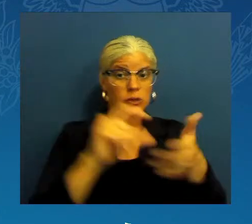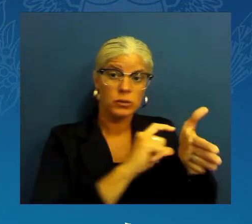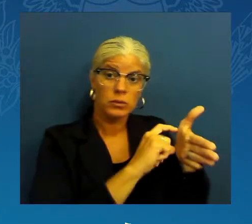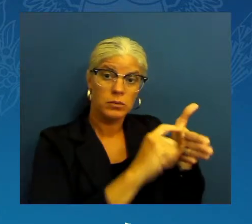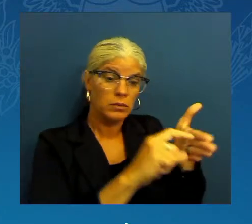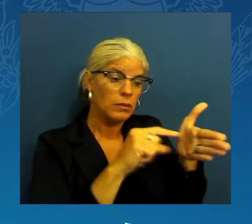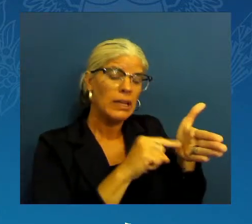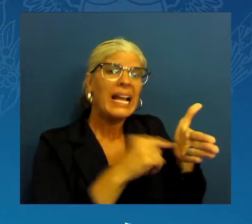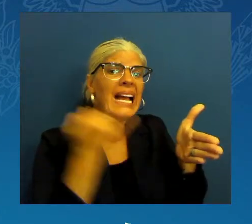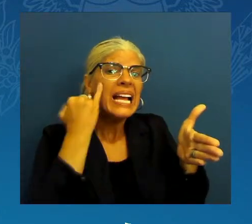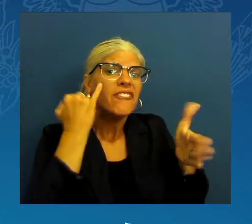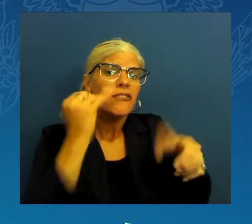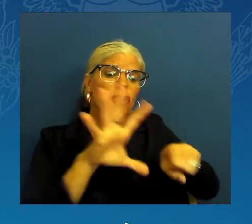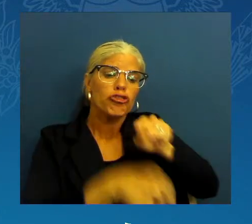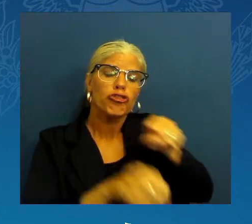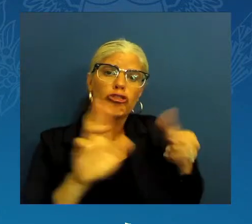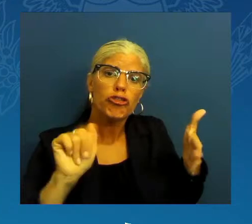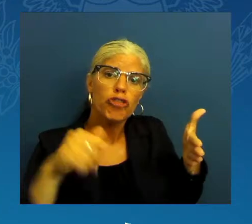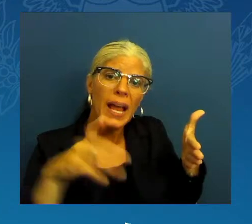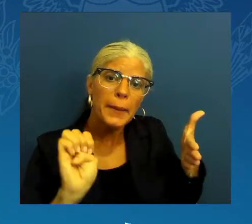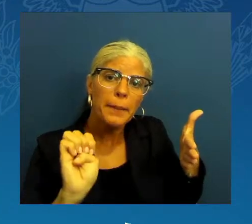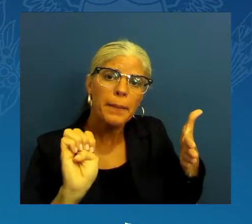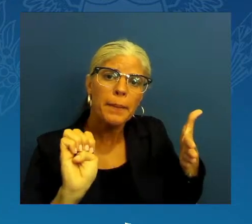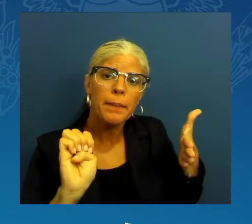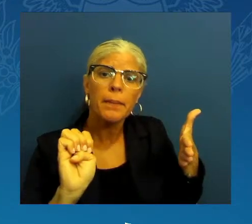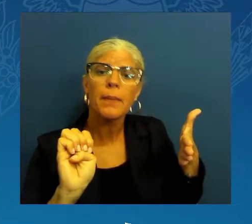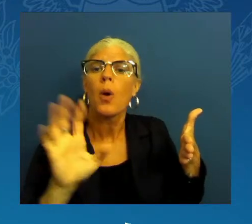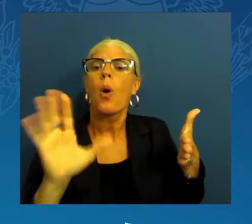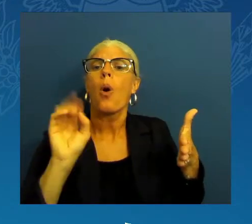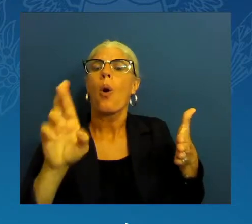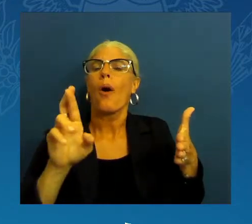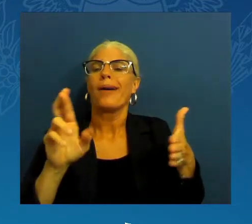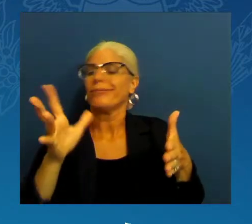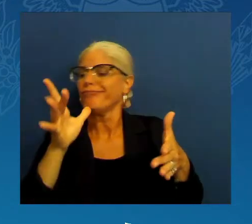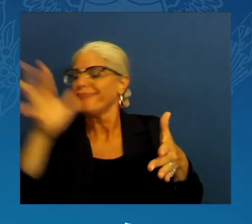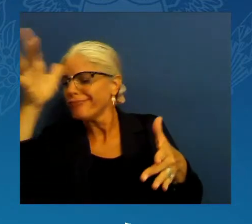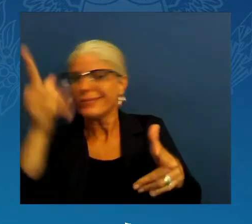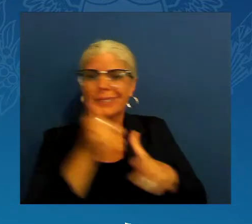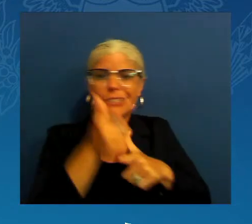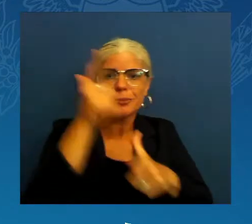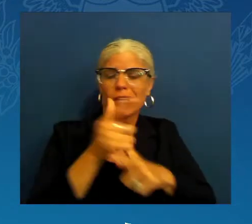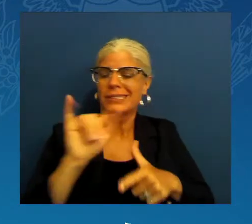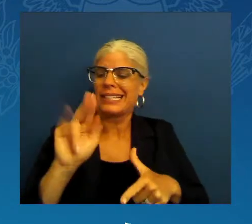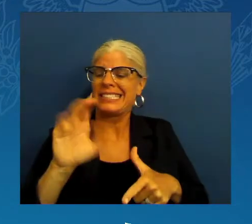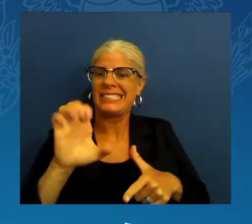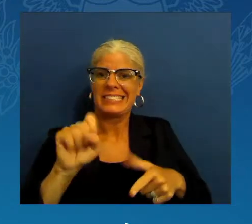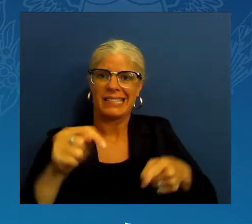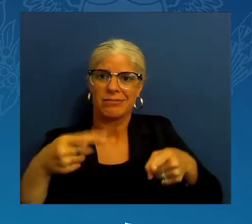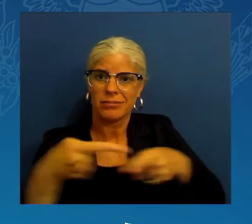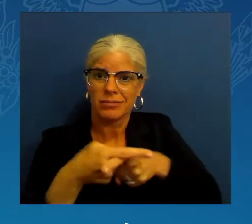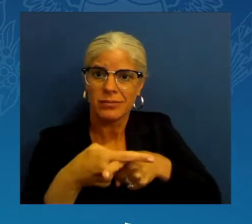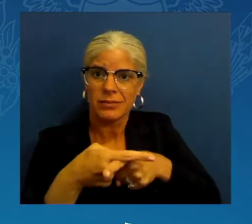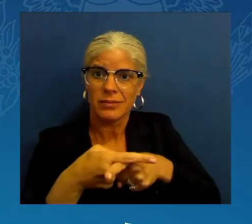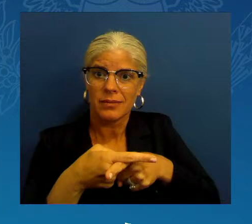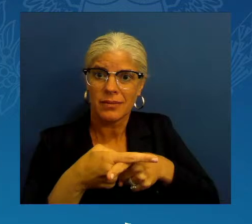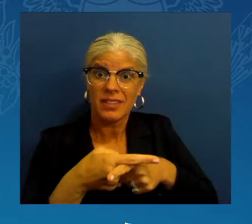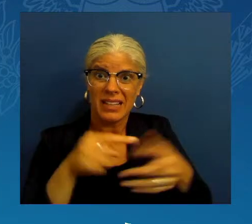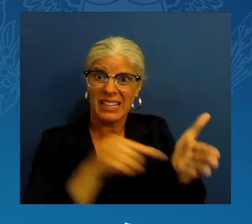to ban access to fundamental health care in every state. But I will not let that happen.